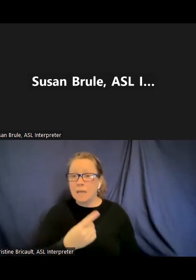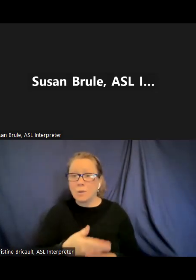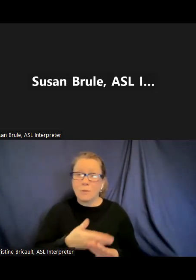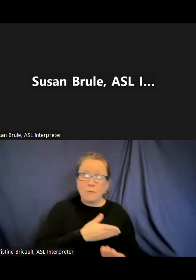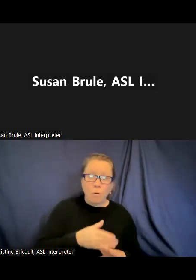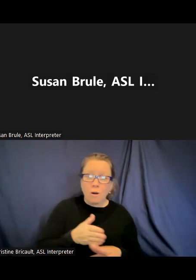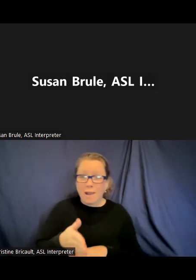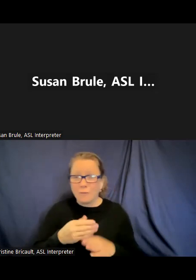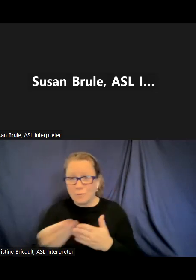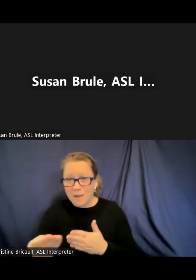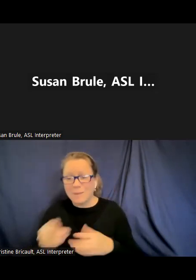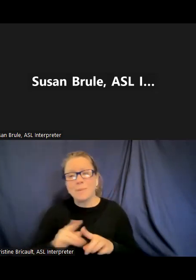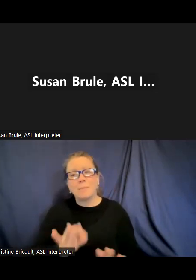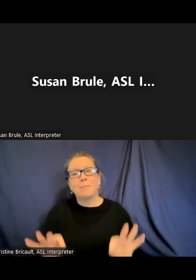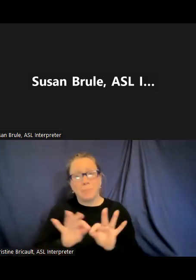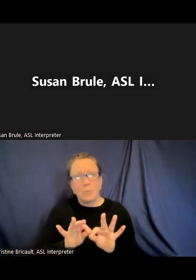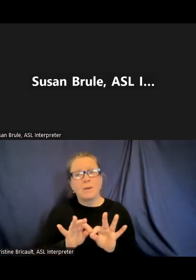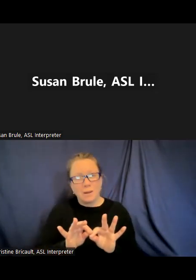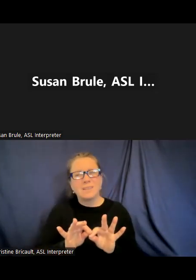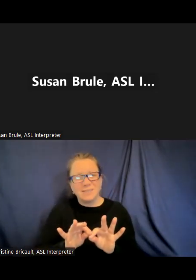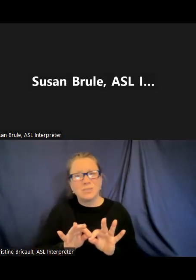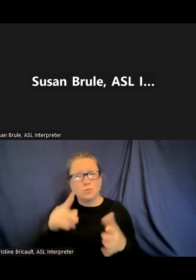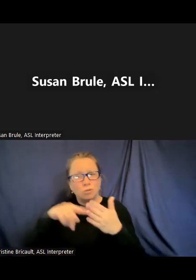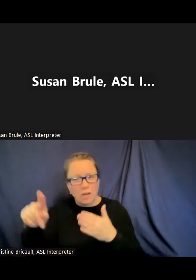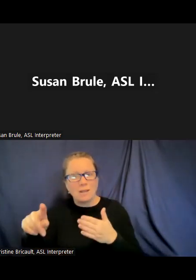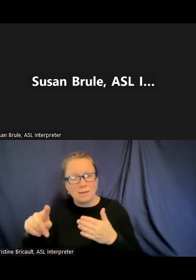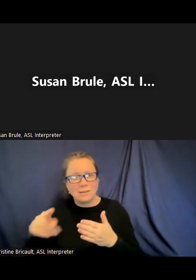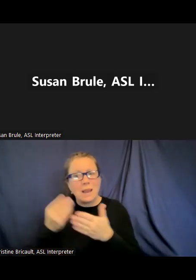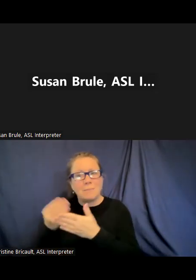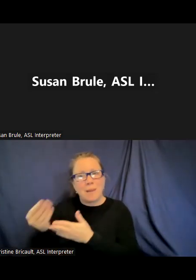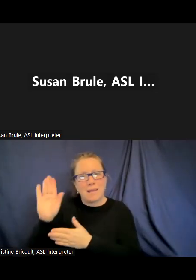but it is a really good idea to buy those services so